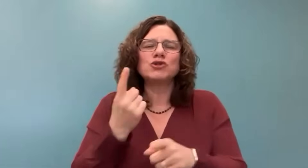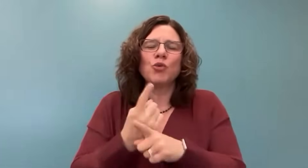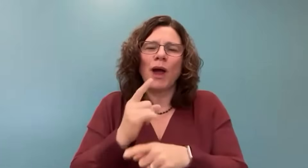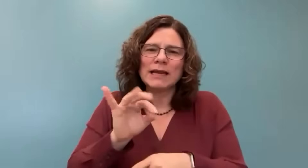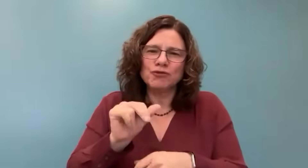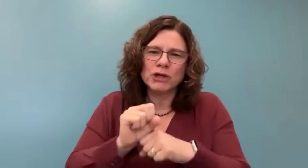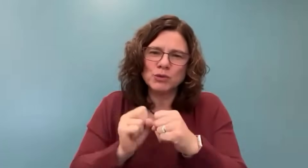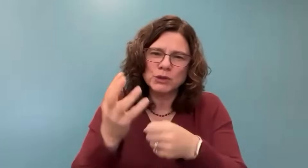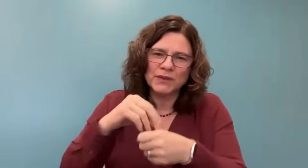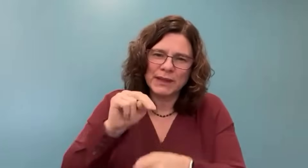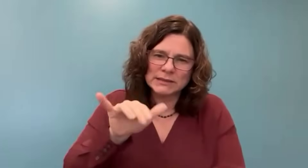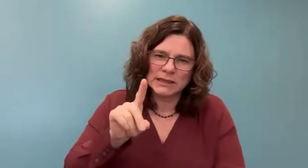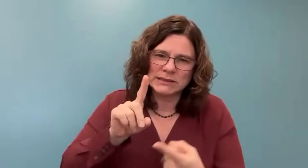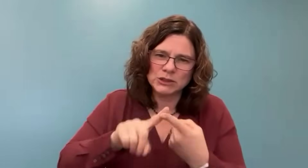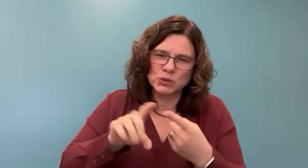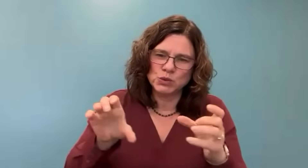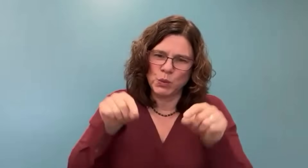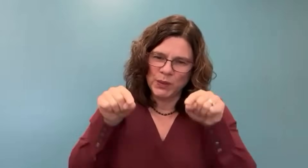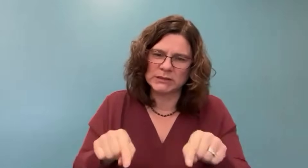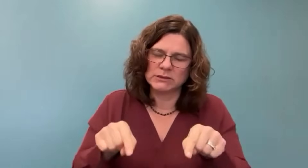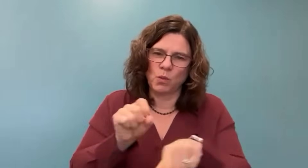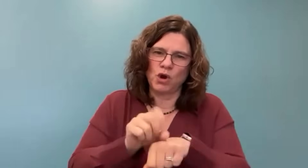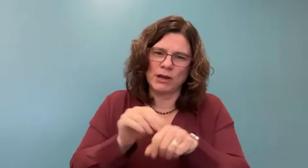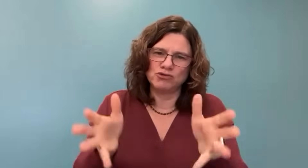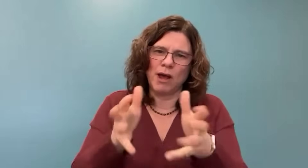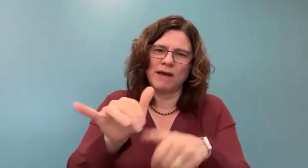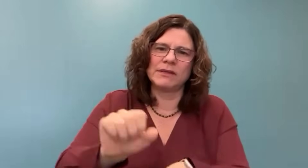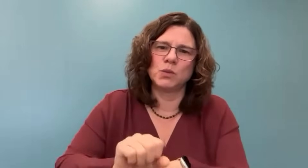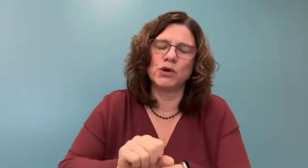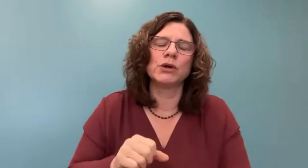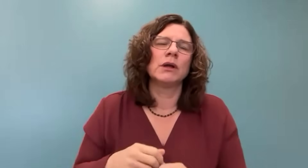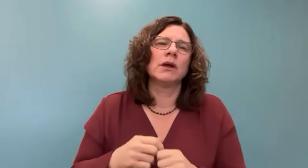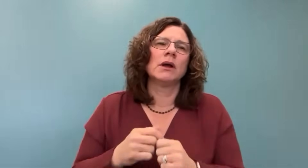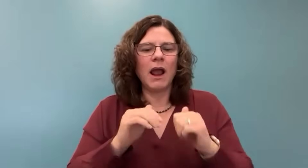What’s the right infrastructure within NTID to do this work and drive this work?